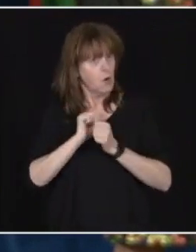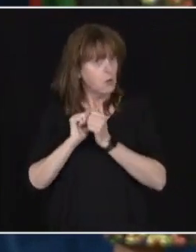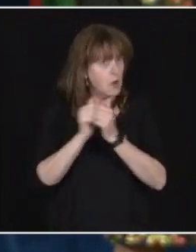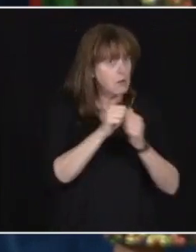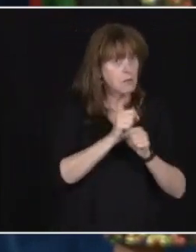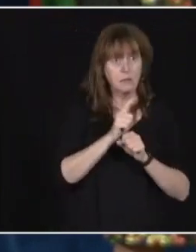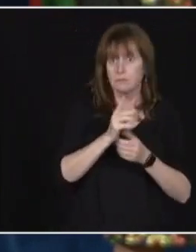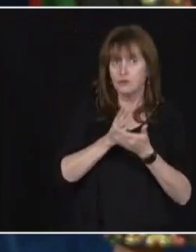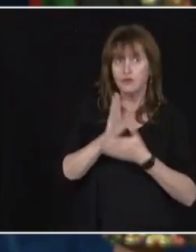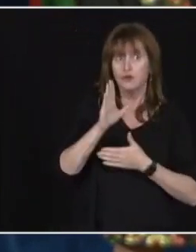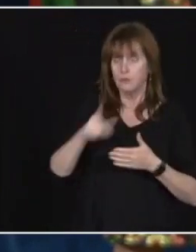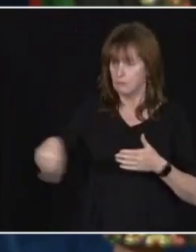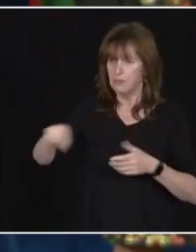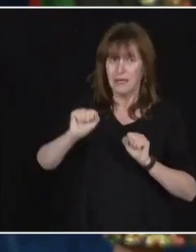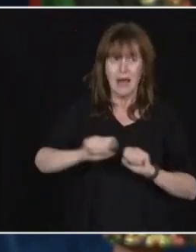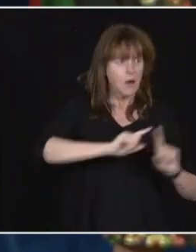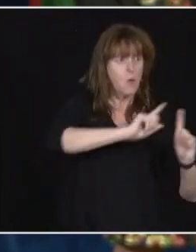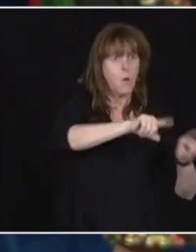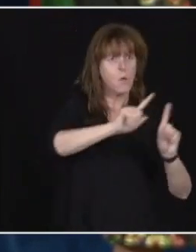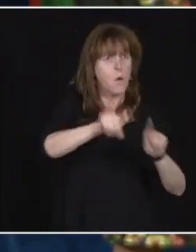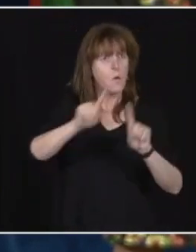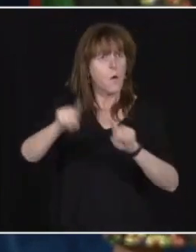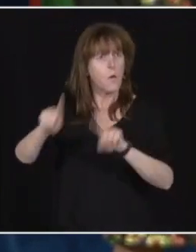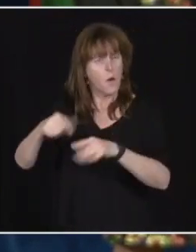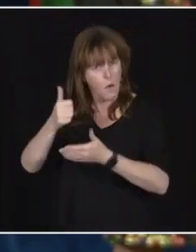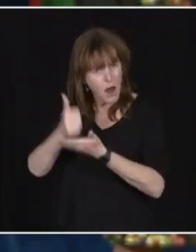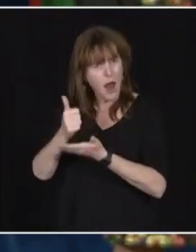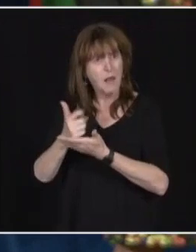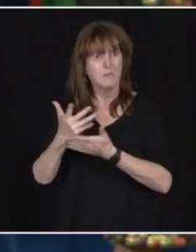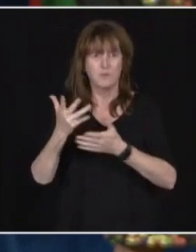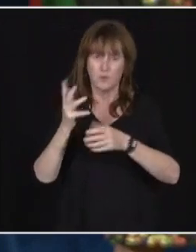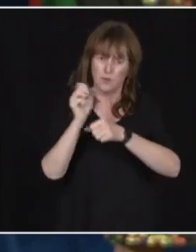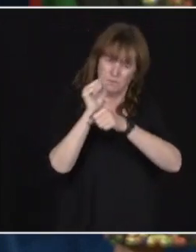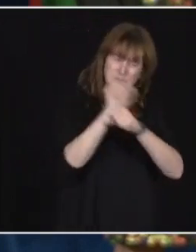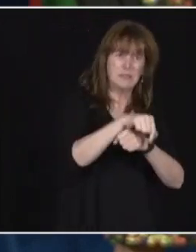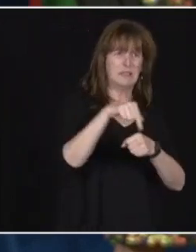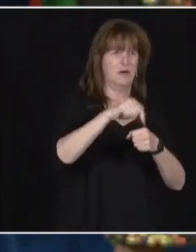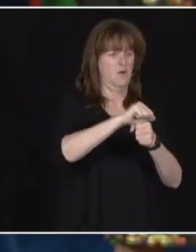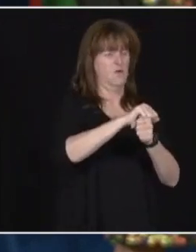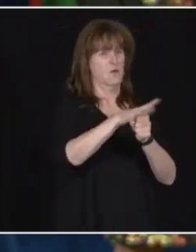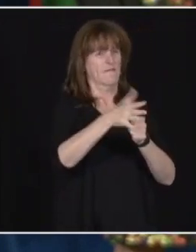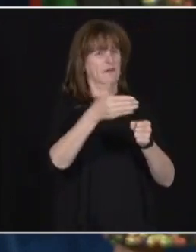get these workers into the fight against COVID-19. I want to thank our